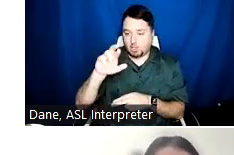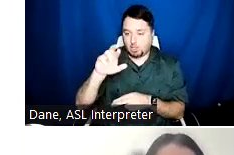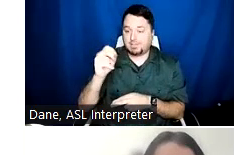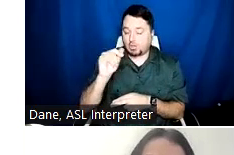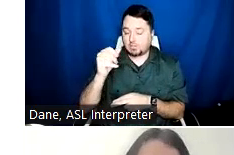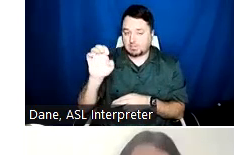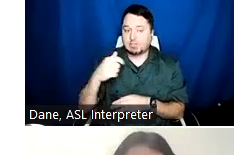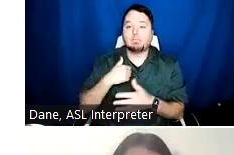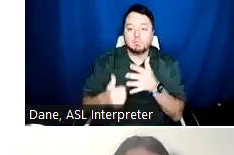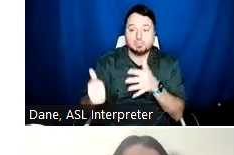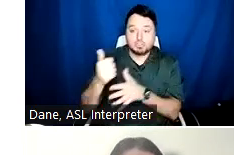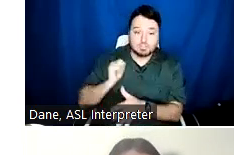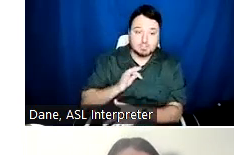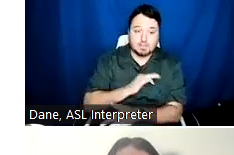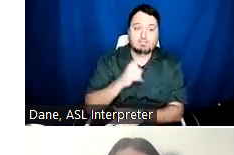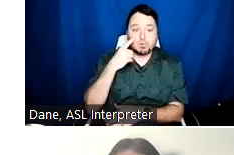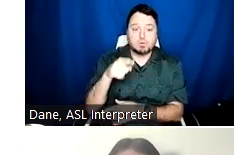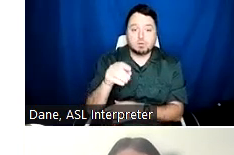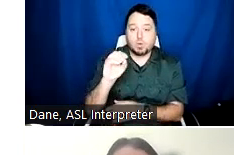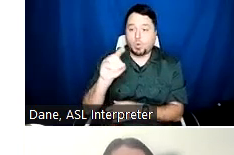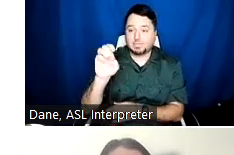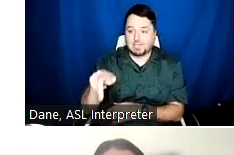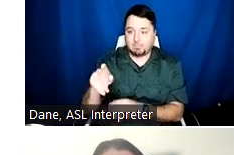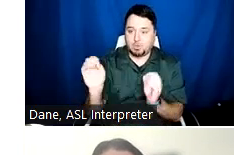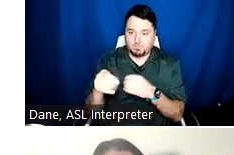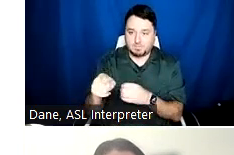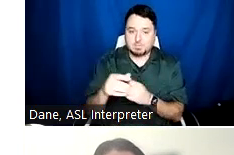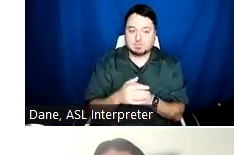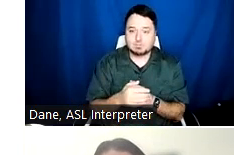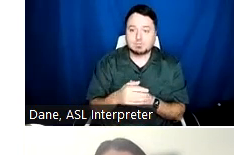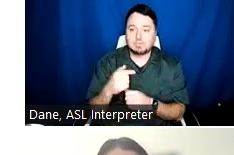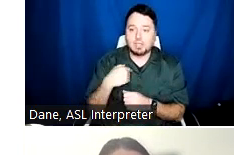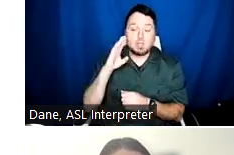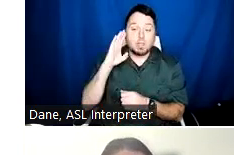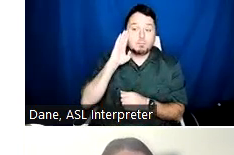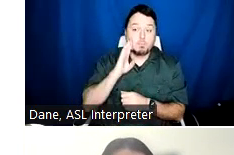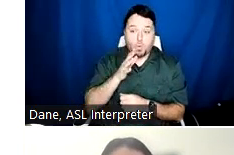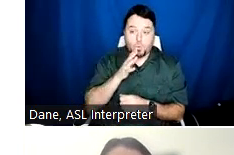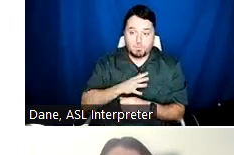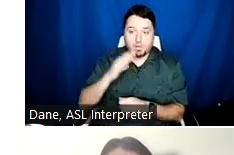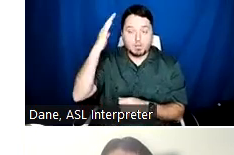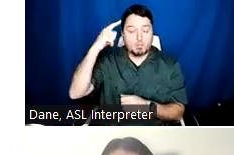at the office of disability employment policy. I am a brown woman with ong black hair wearing